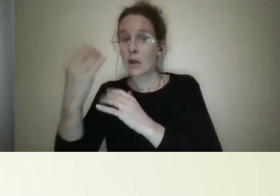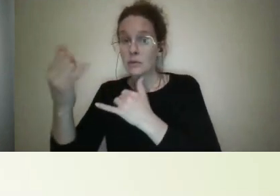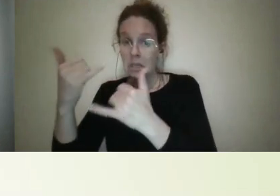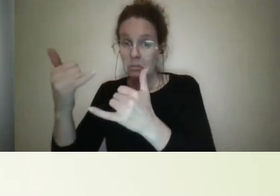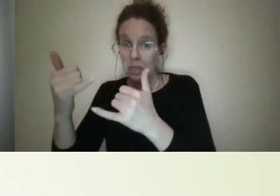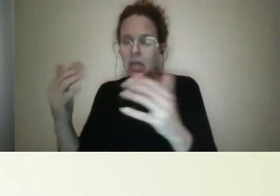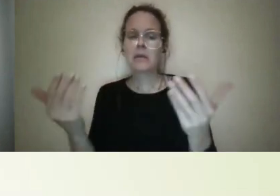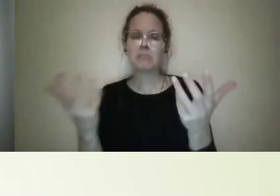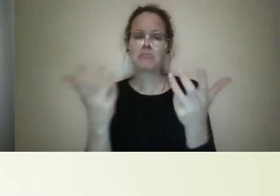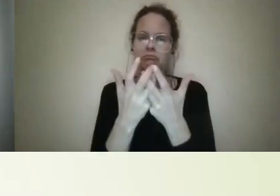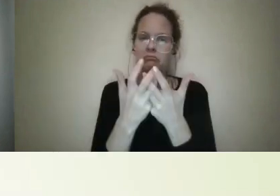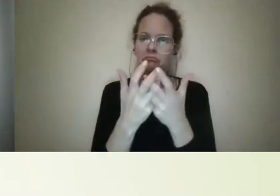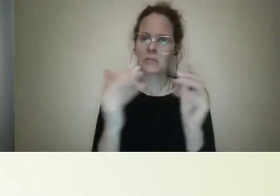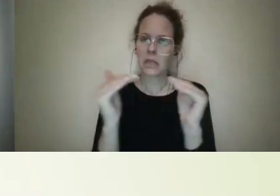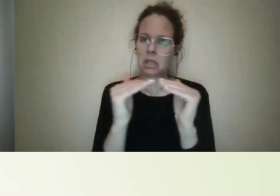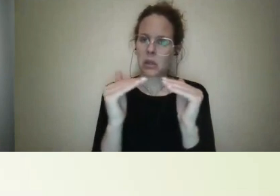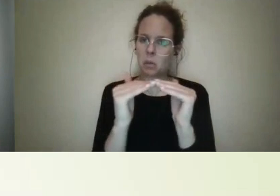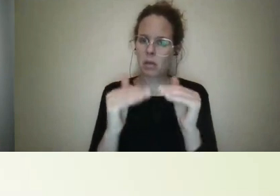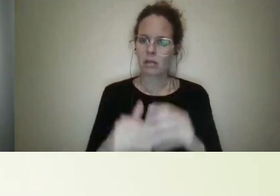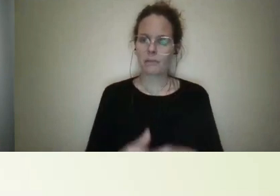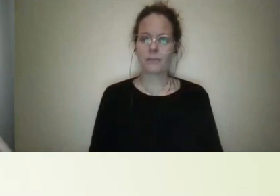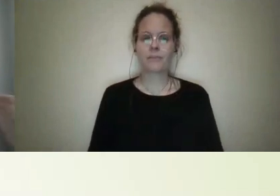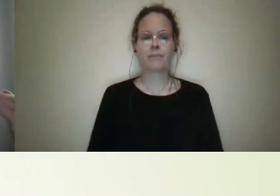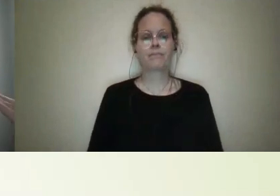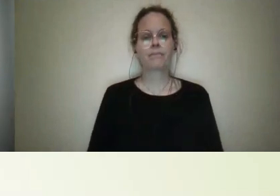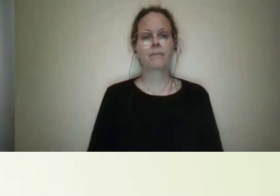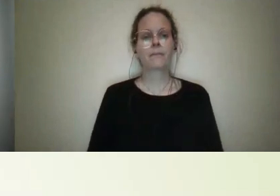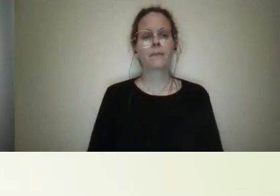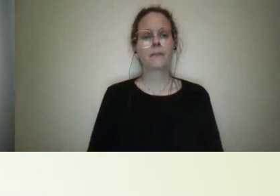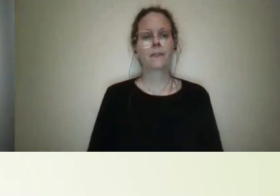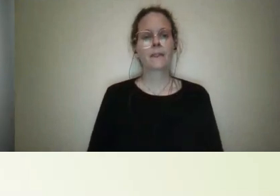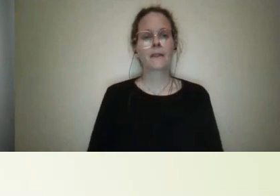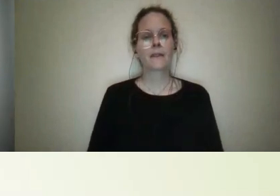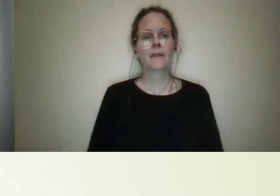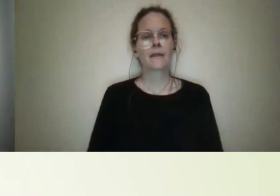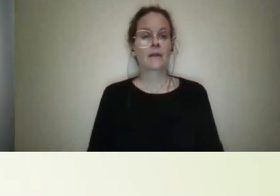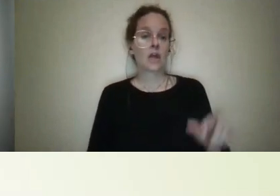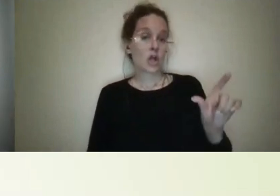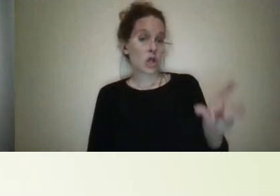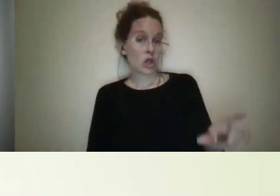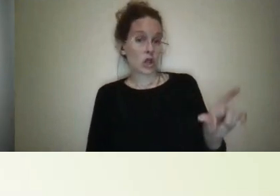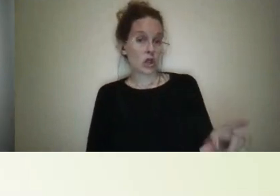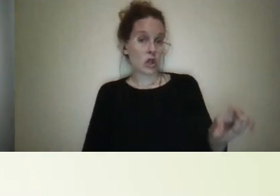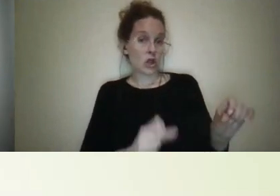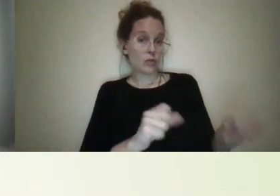When we're doing the consequences, it's the low probability with the high probability,